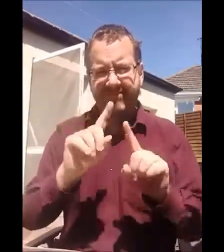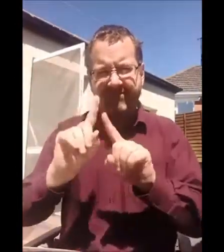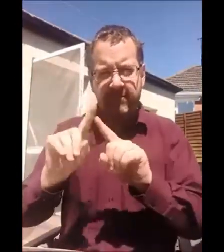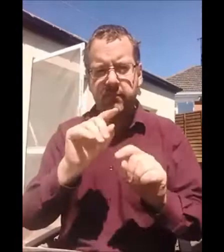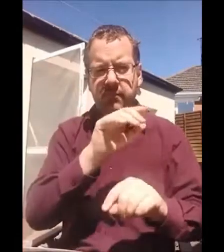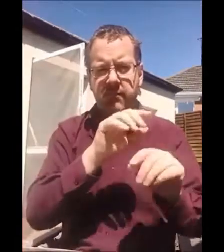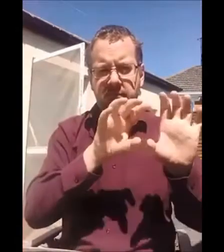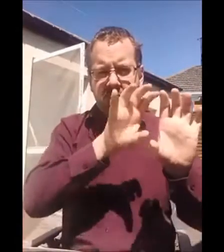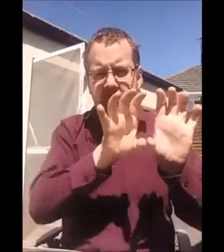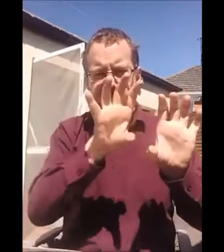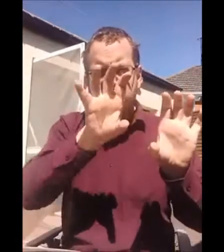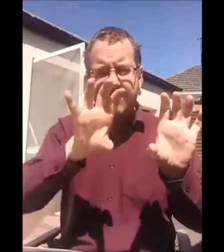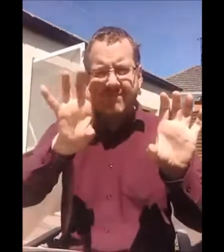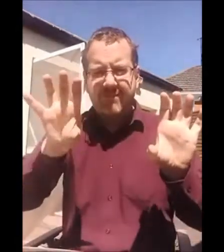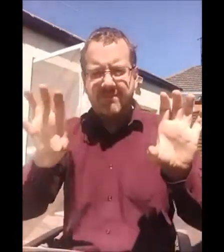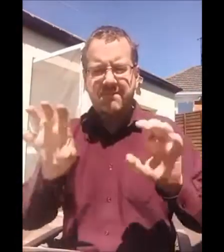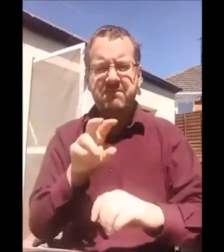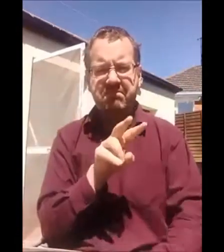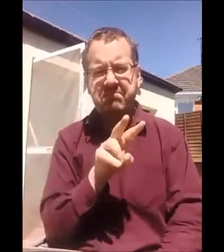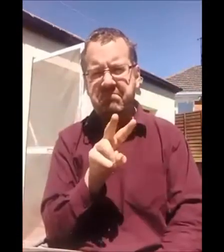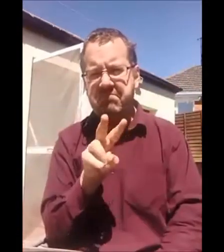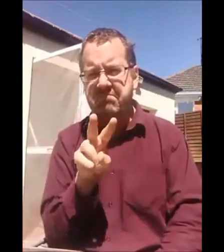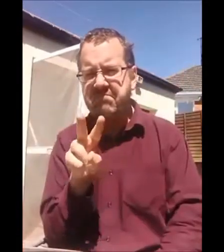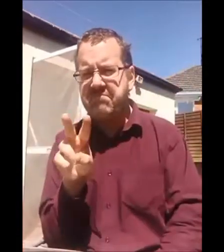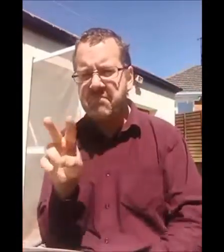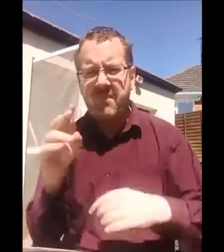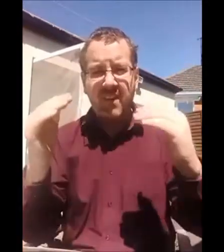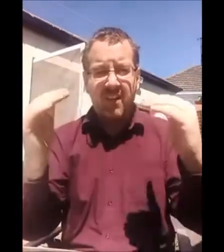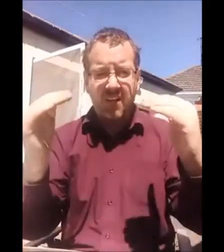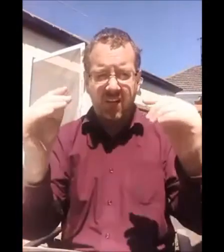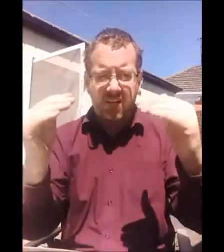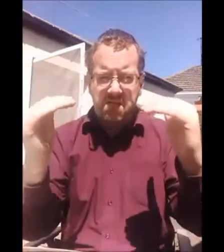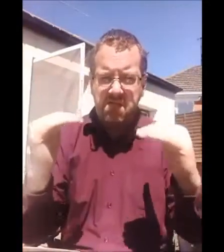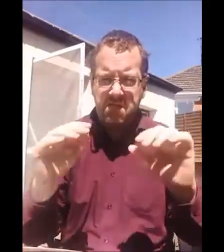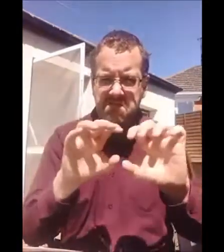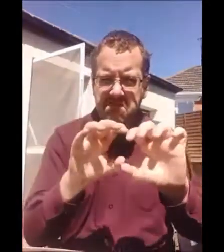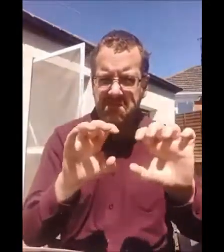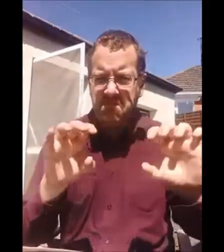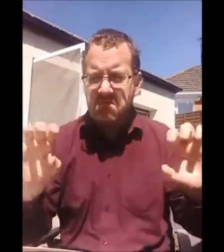of the painting, and the lower half of the painting you see this black wavy outline,